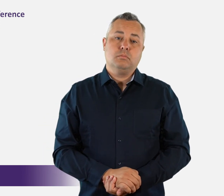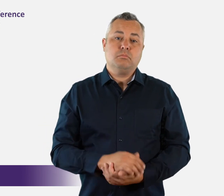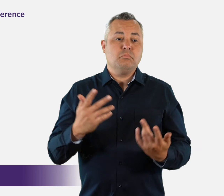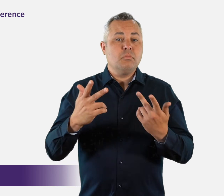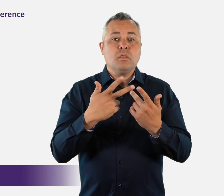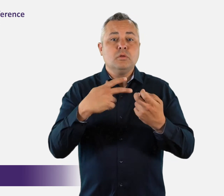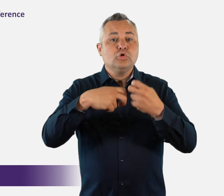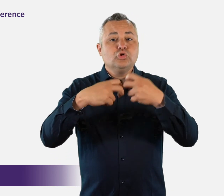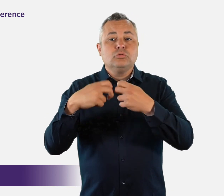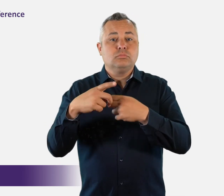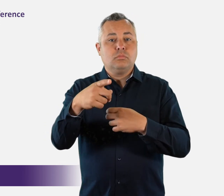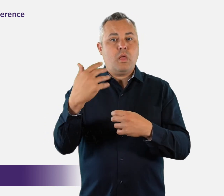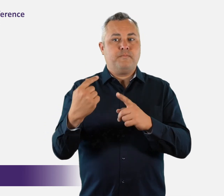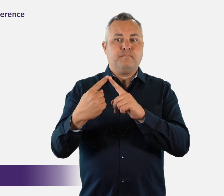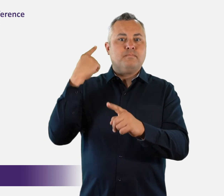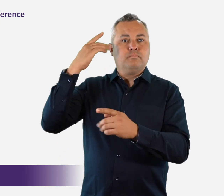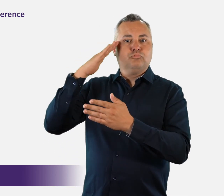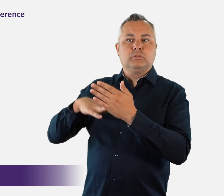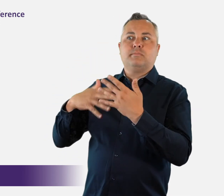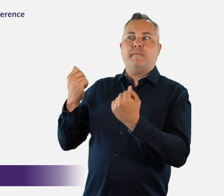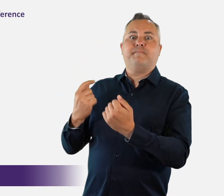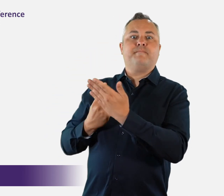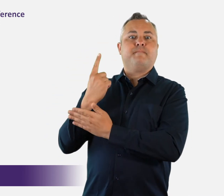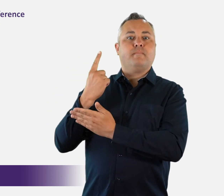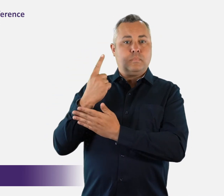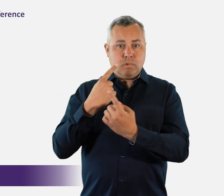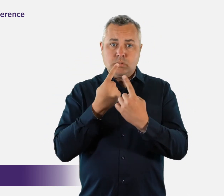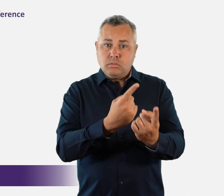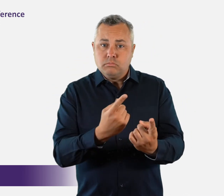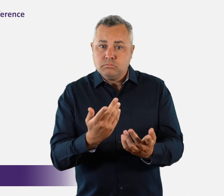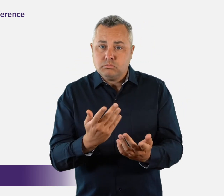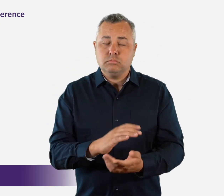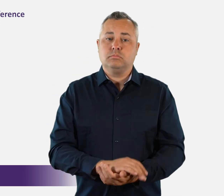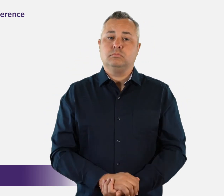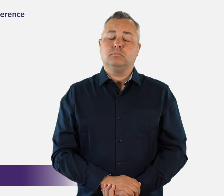Do you have any experiences that illustrate any of these matters?